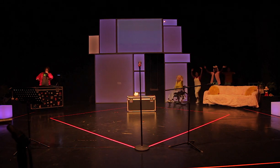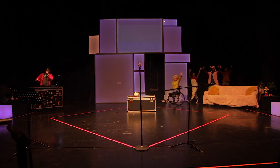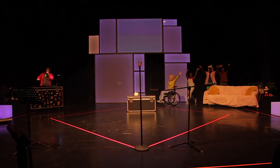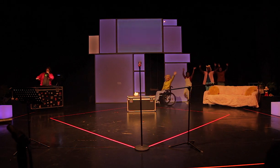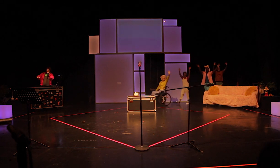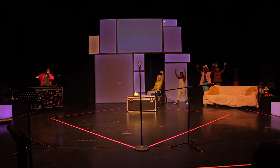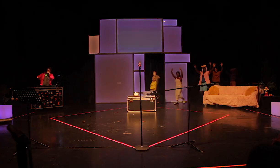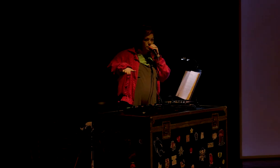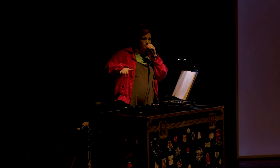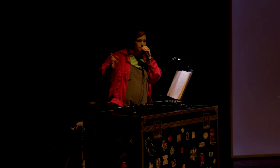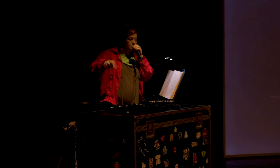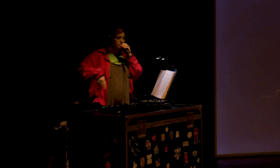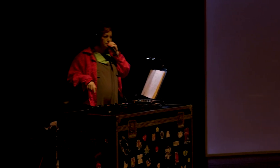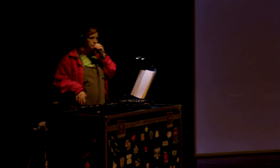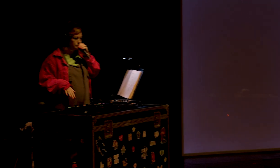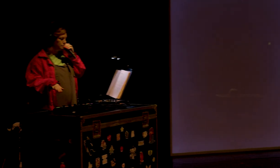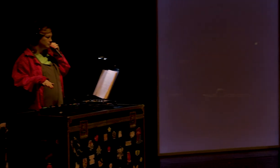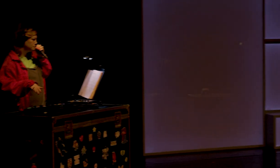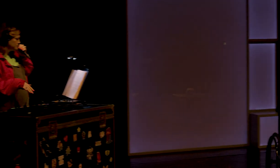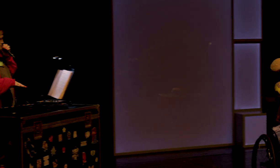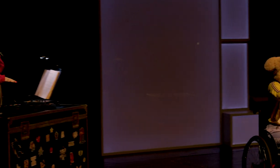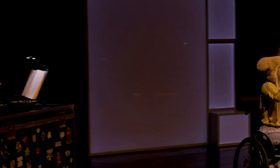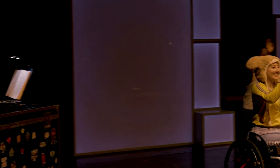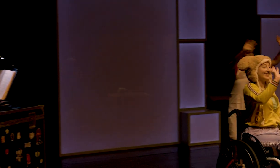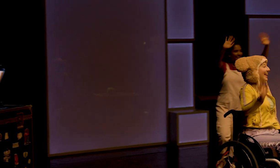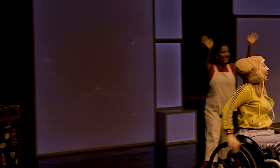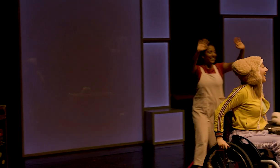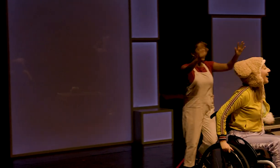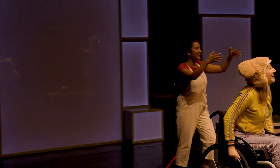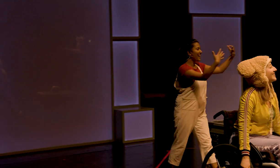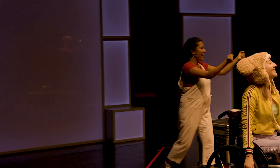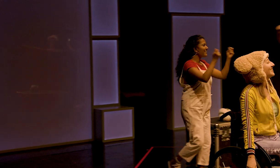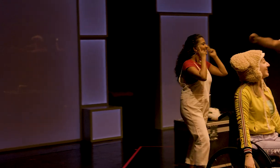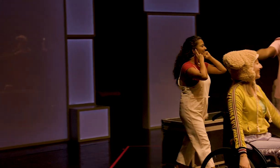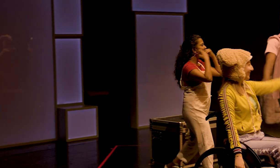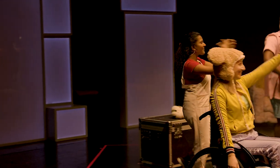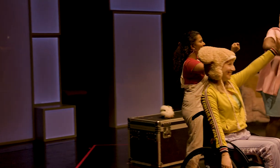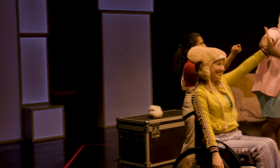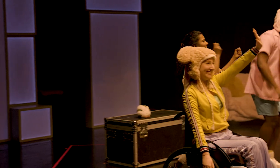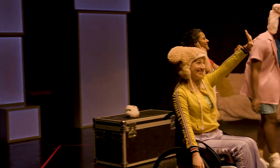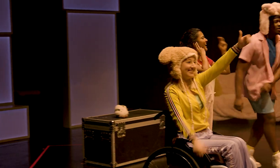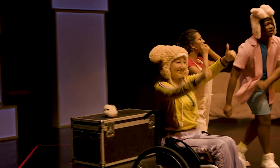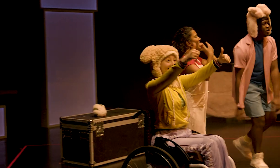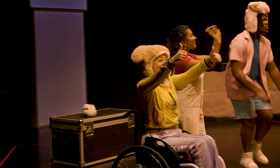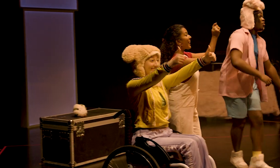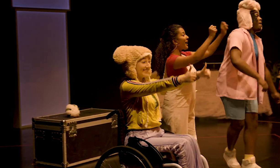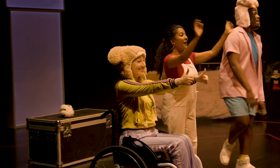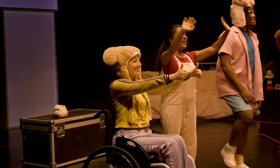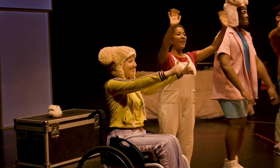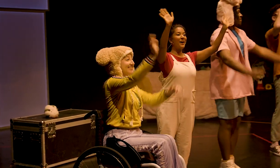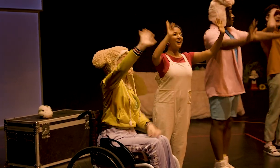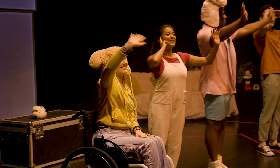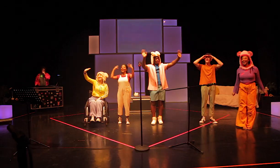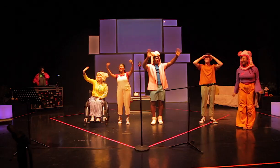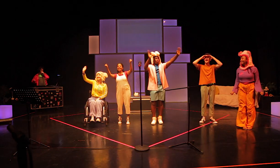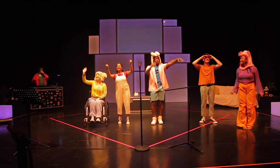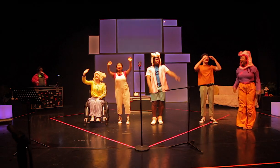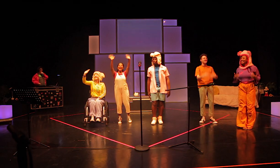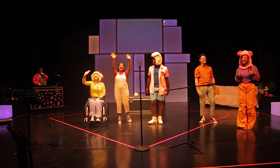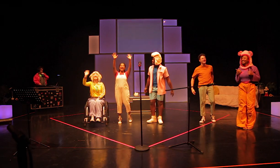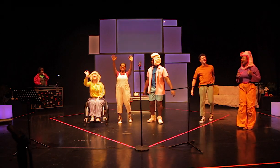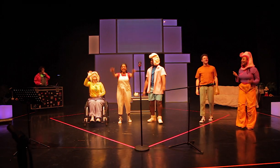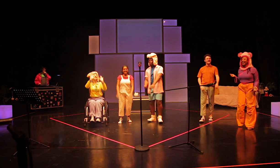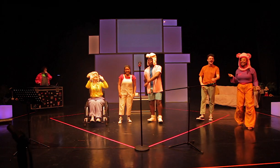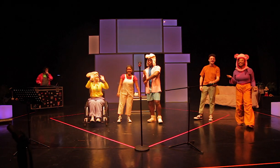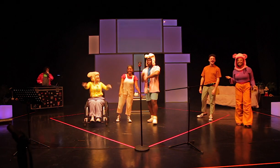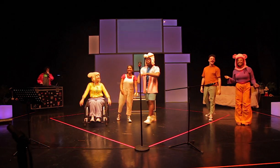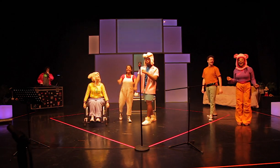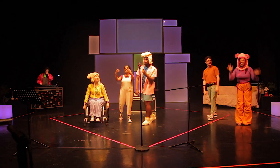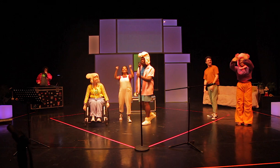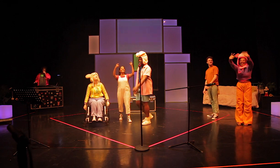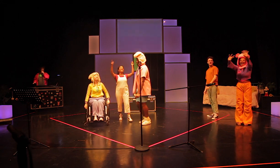[ OVERLAPPING CHATTER ]